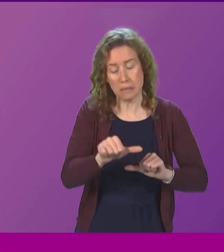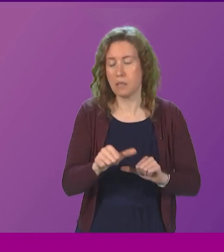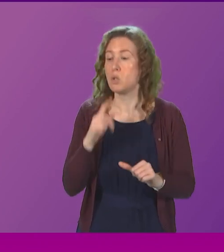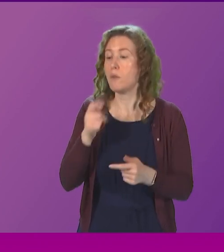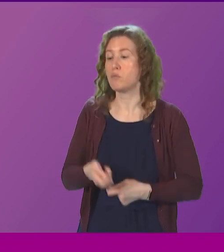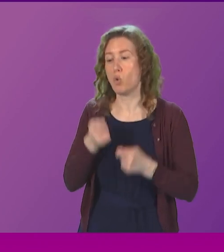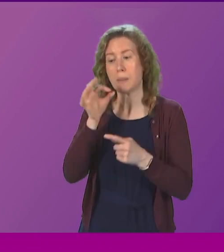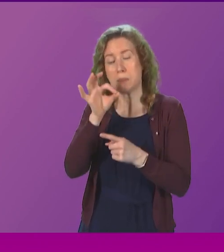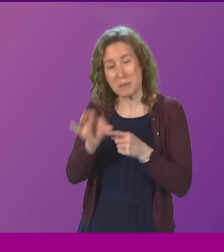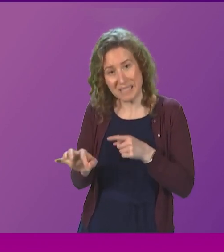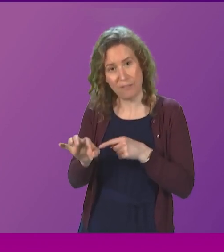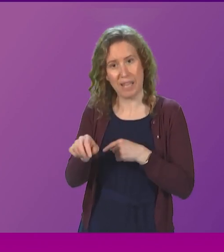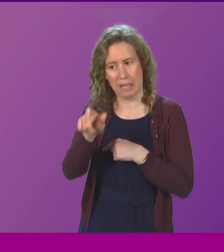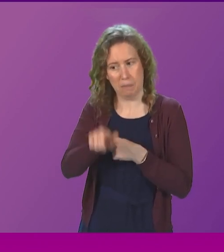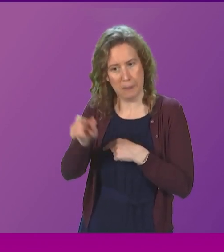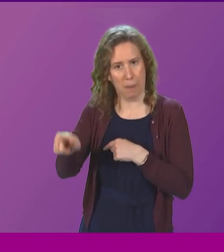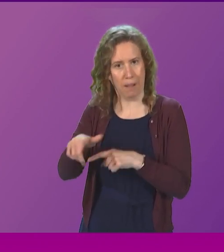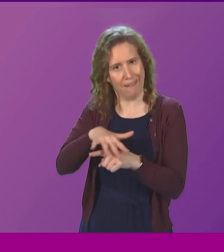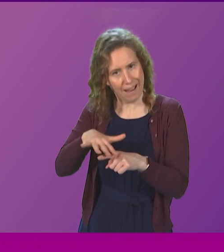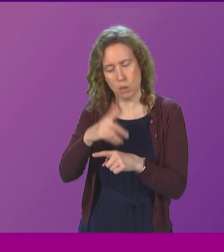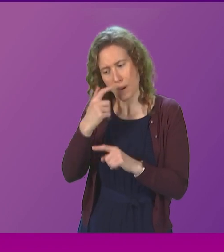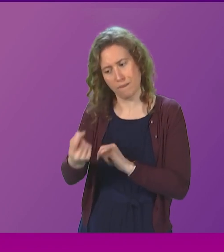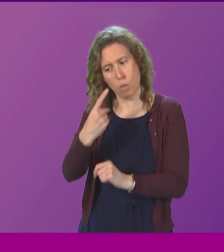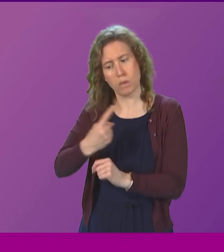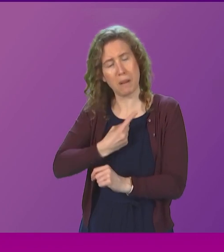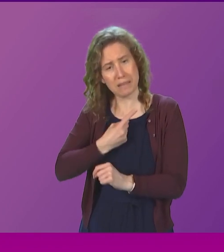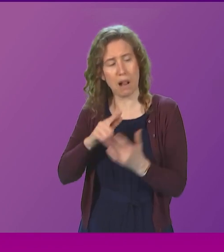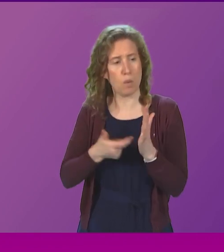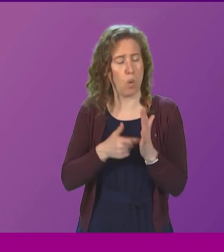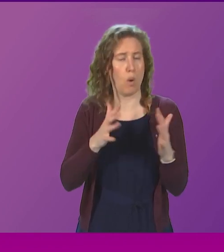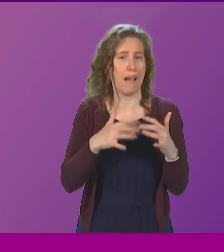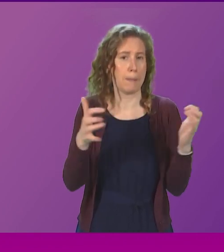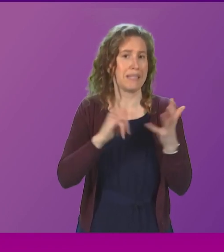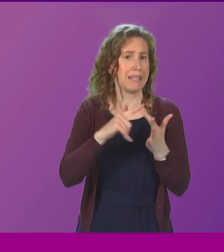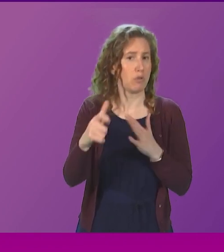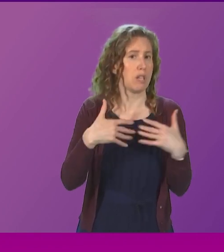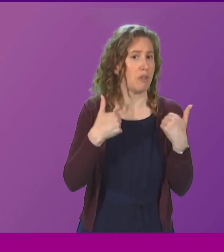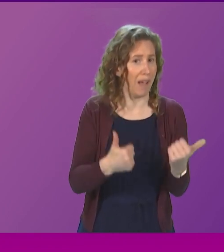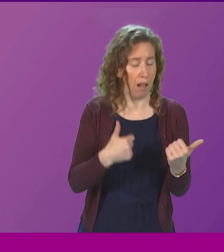I am more than happy for Michael Marra to forward information about the specific cases that he has mentioned to me or the Cabinet Secretary for NHS Recovery, Health and Social Care.